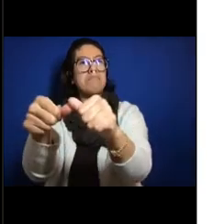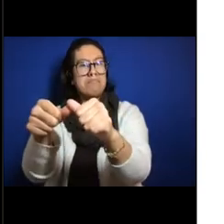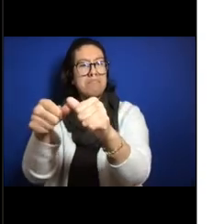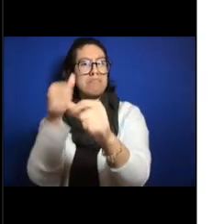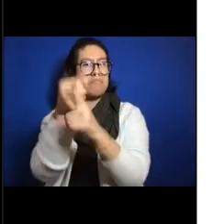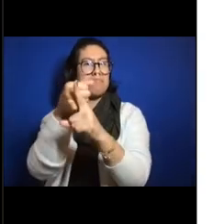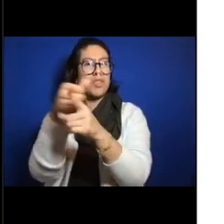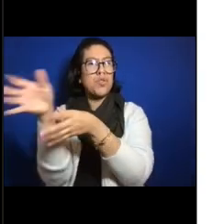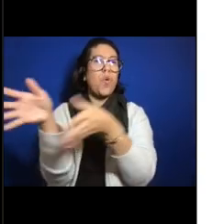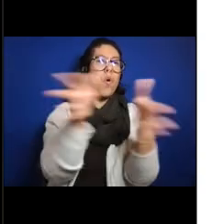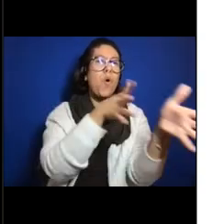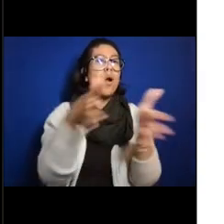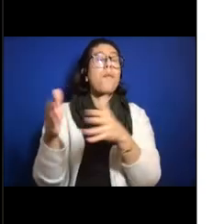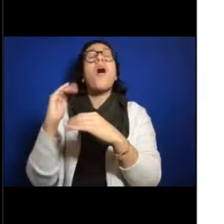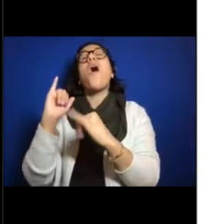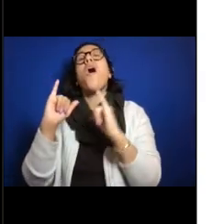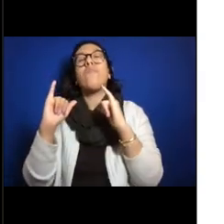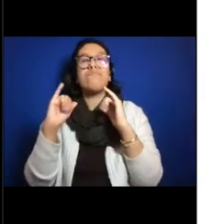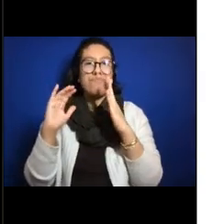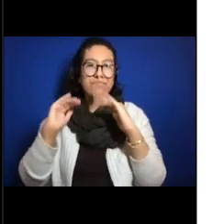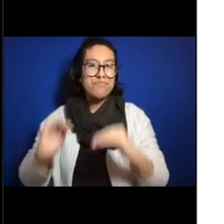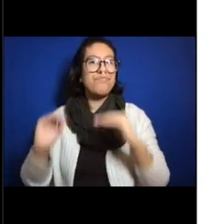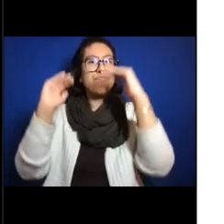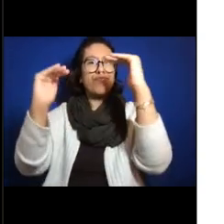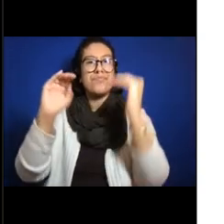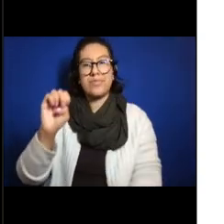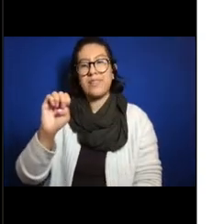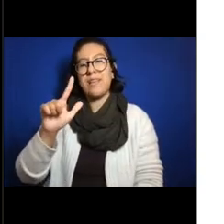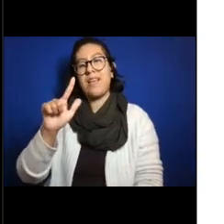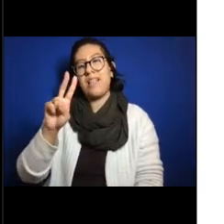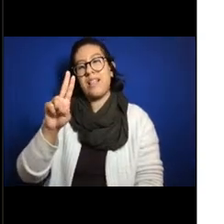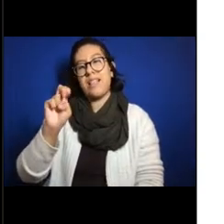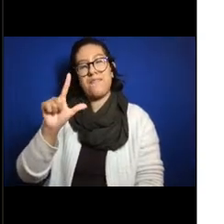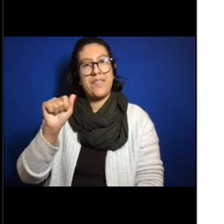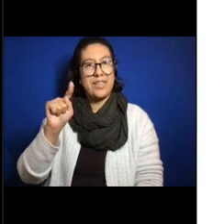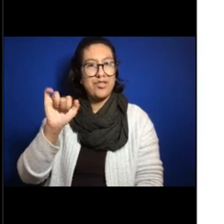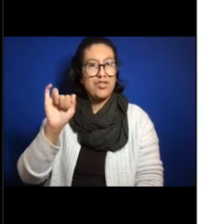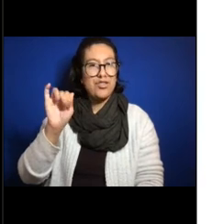Oh, elevation everybody so Edith says elevation as well. All right, with that, I'm going to hand it back